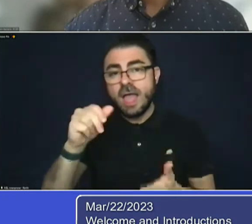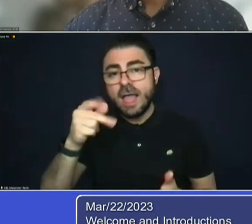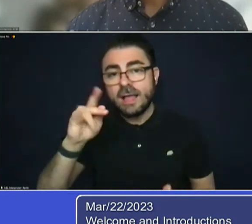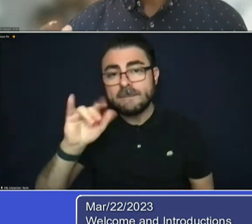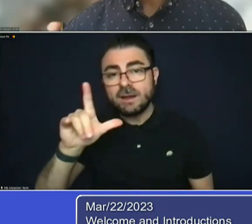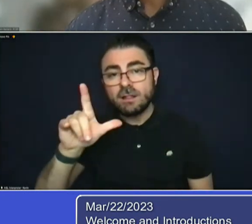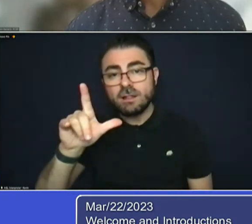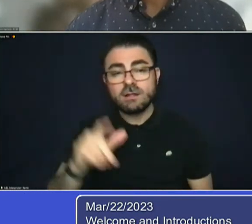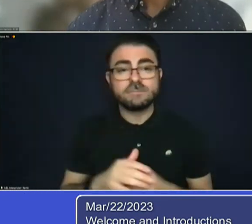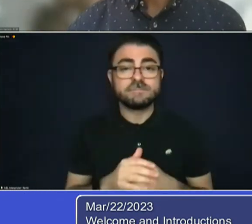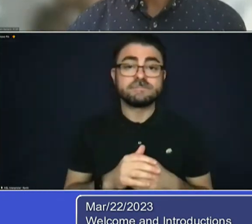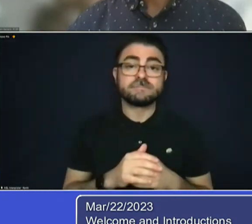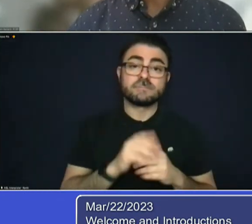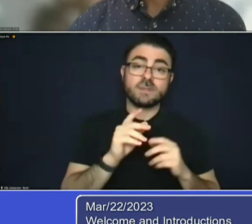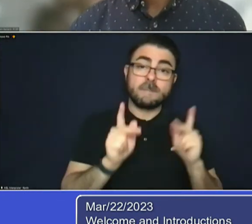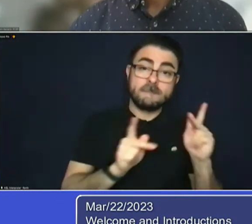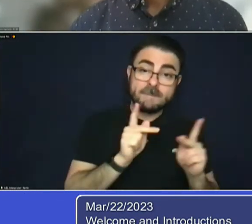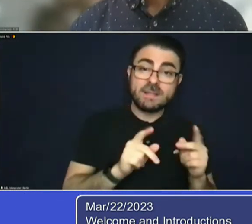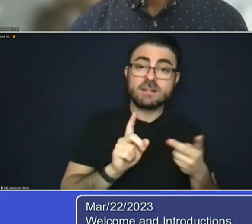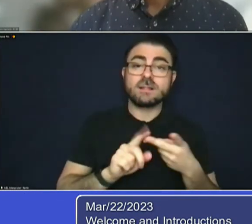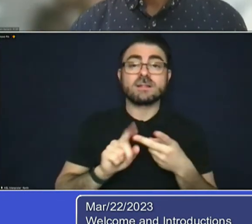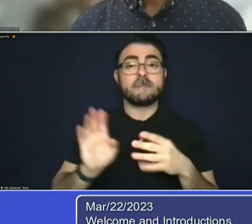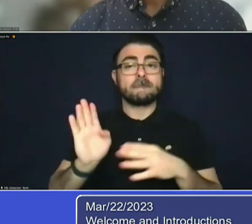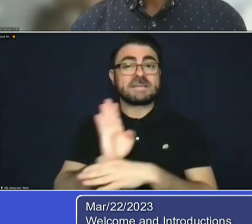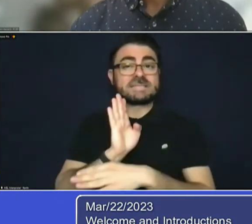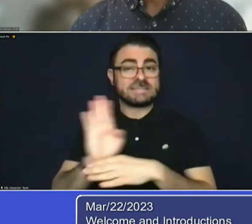PROGRAM 13. THAT'S ABOUT HELPING KWON